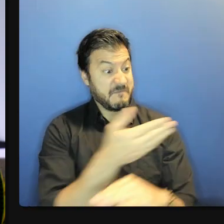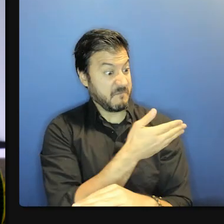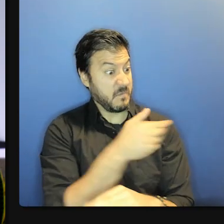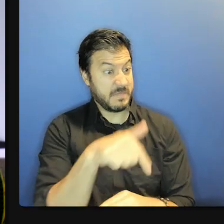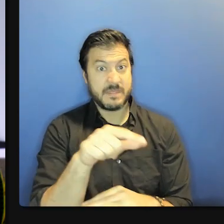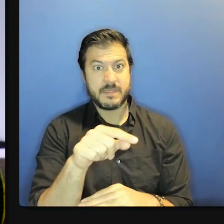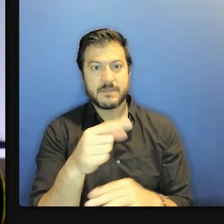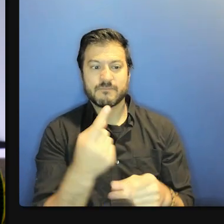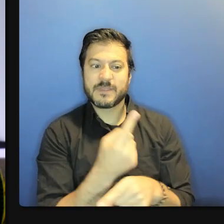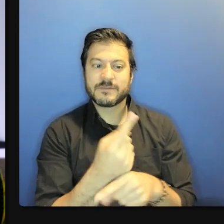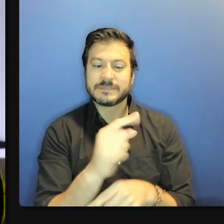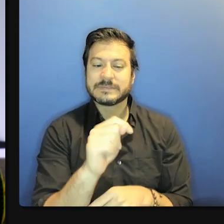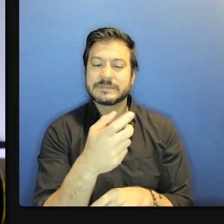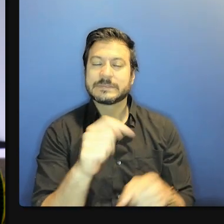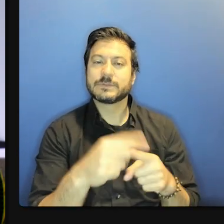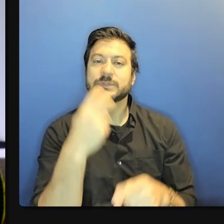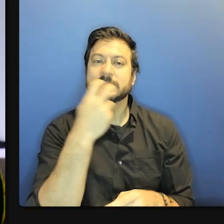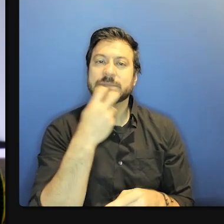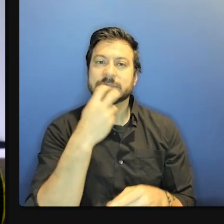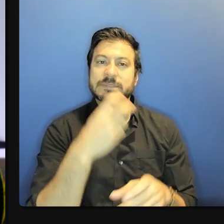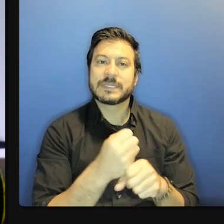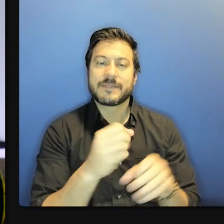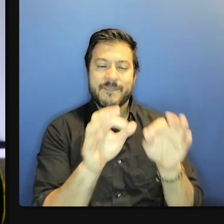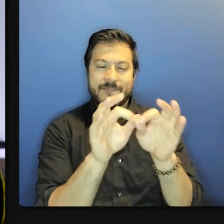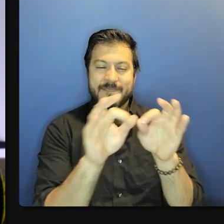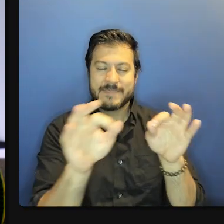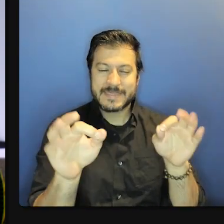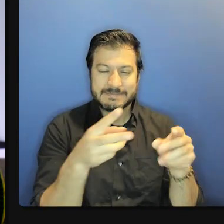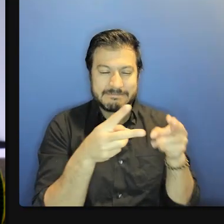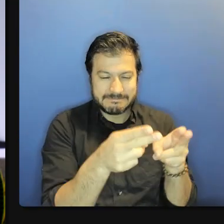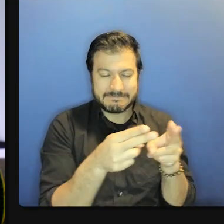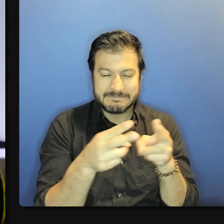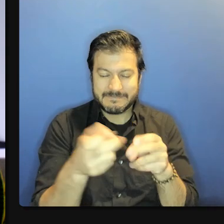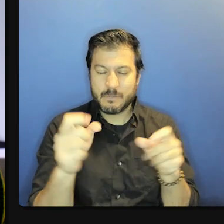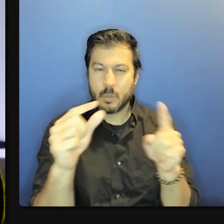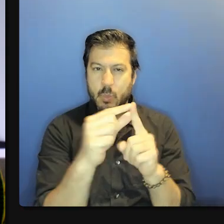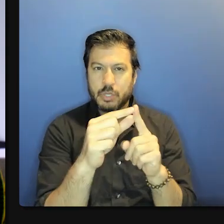traditional text-to-speech was made possible by taking thin slices from recordings of words